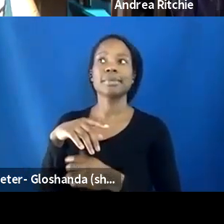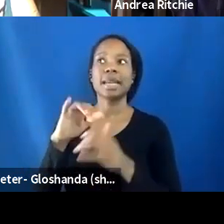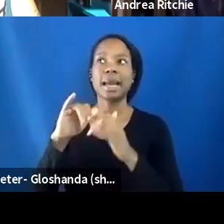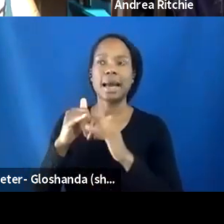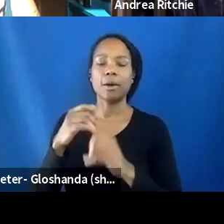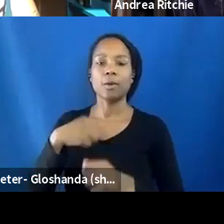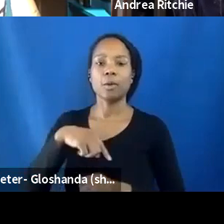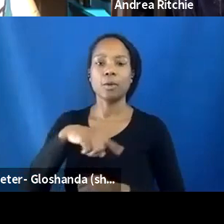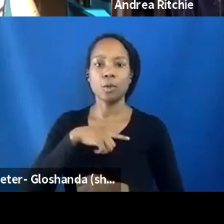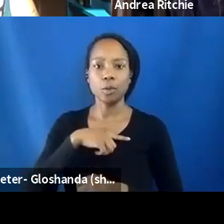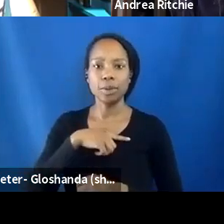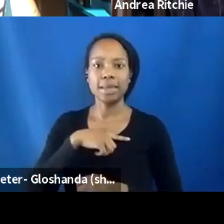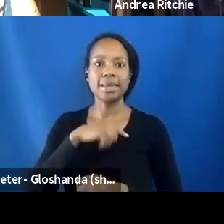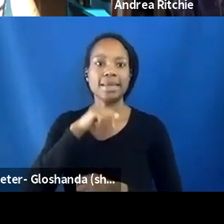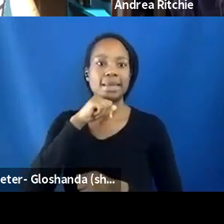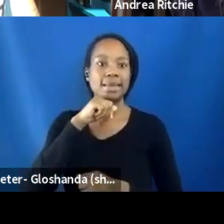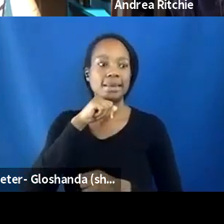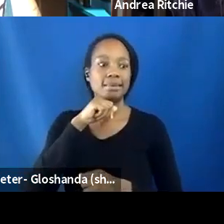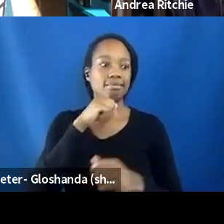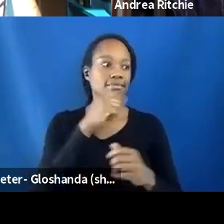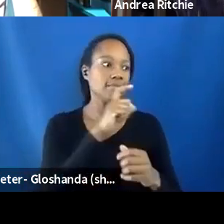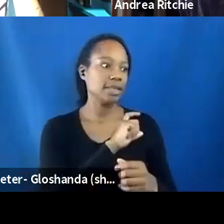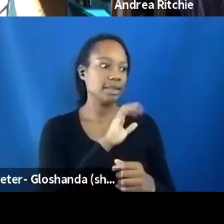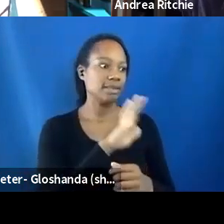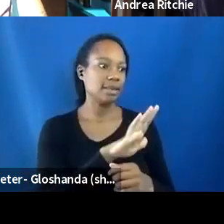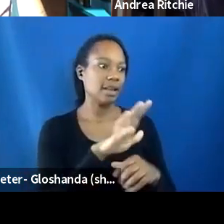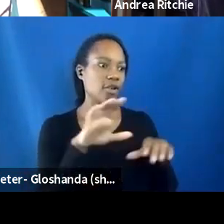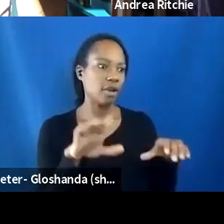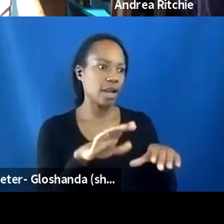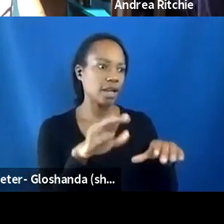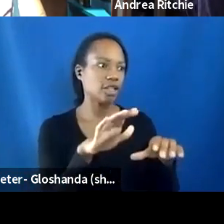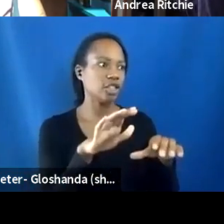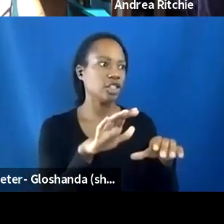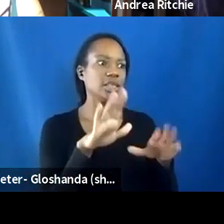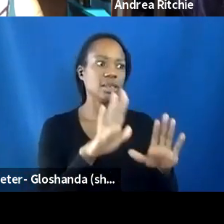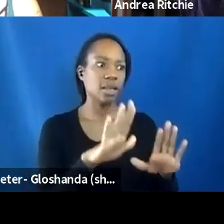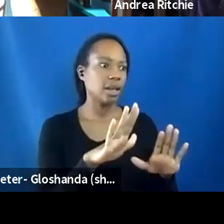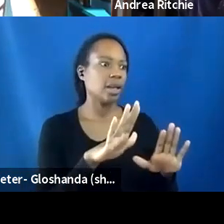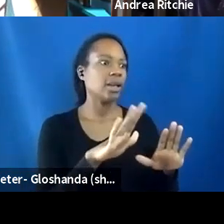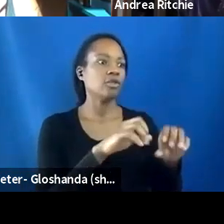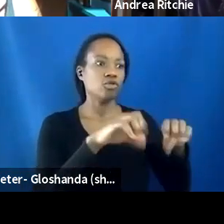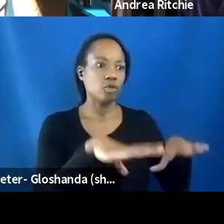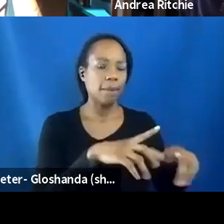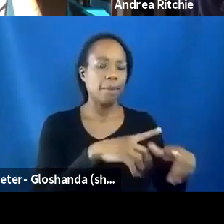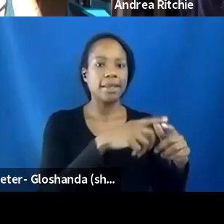to social workers or mental health workers or emergency technicians or firefighters.